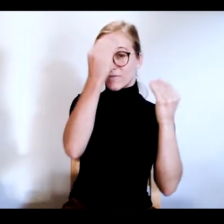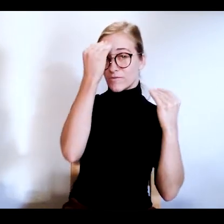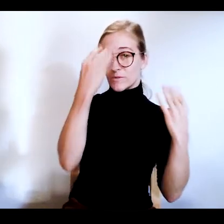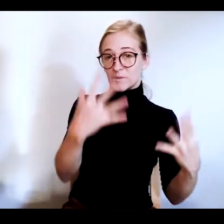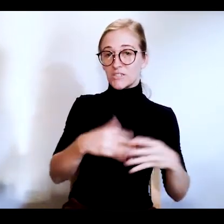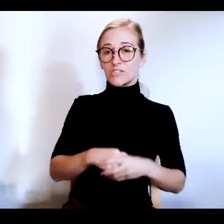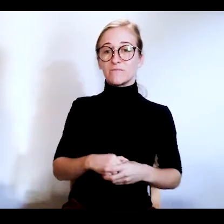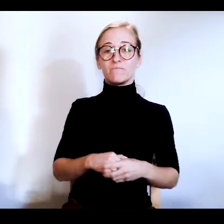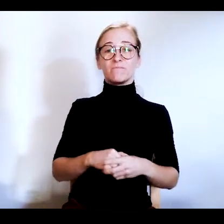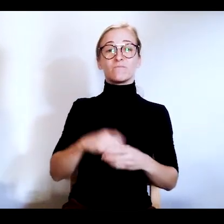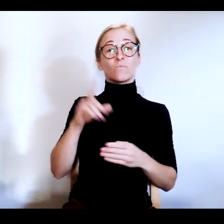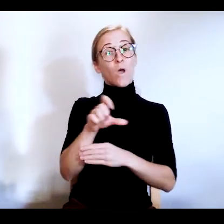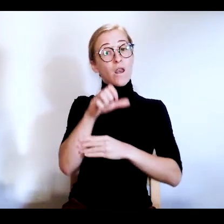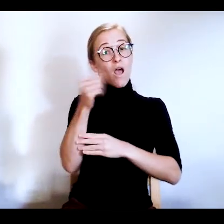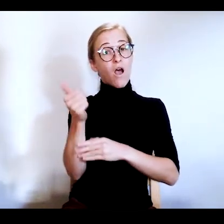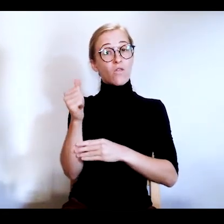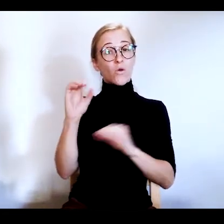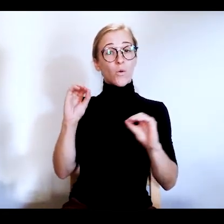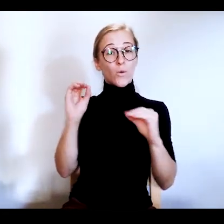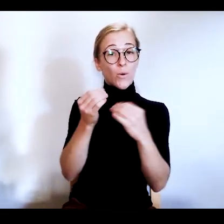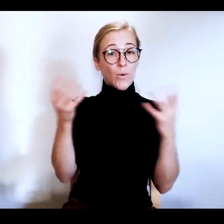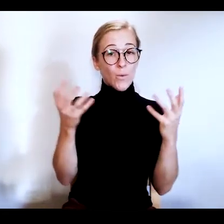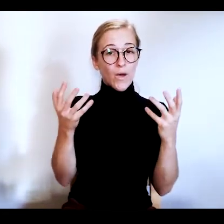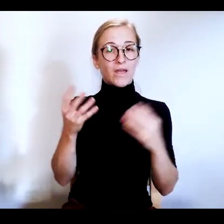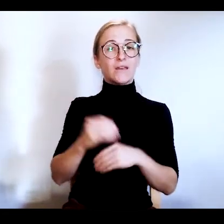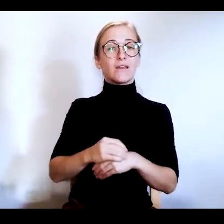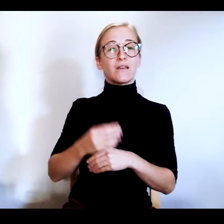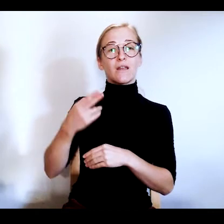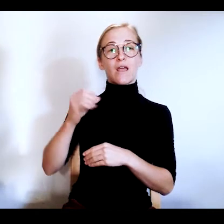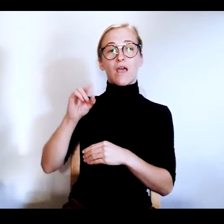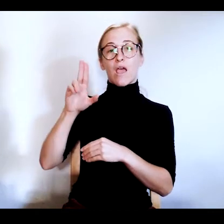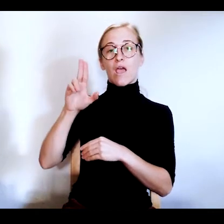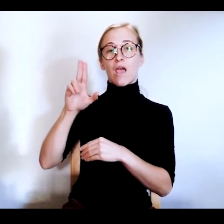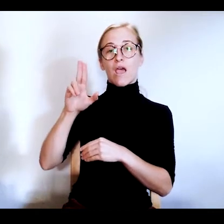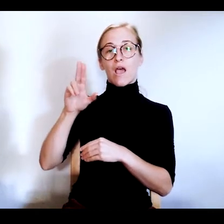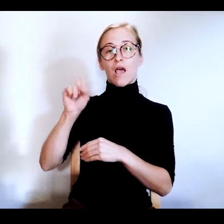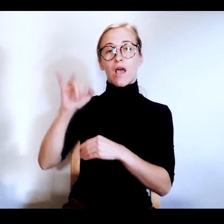Another organization called the Housing Coalition.